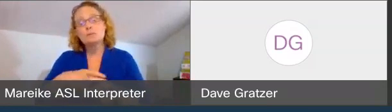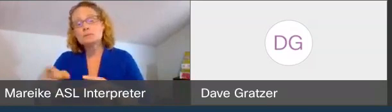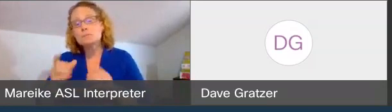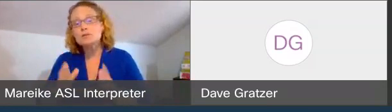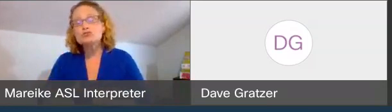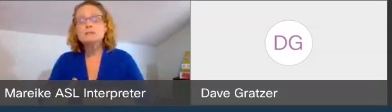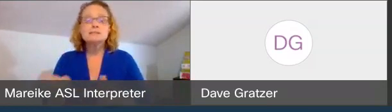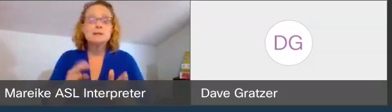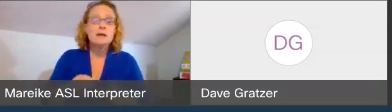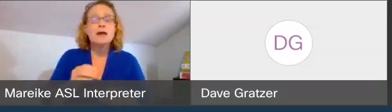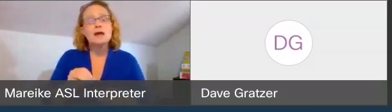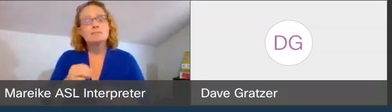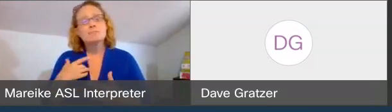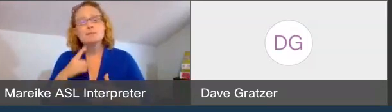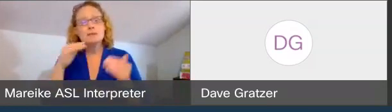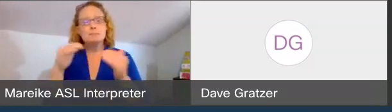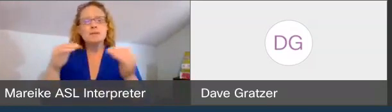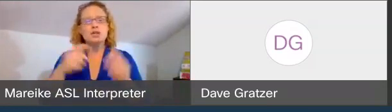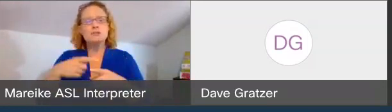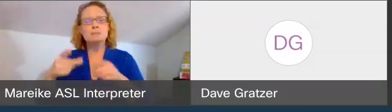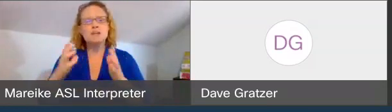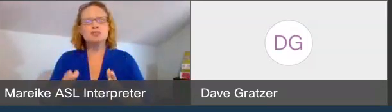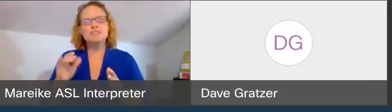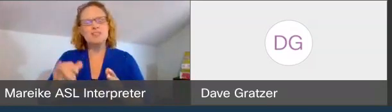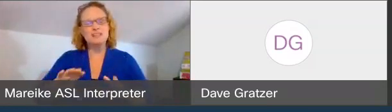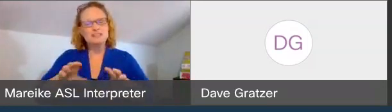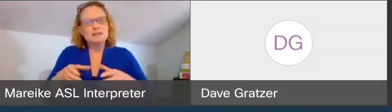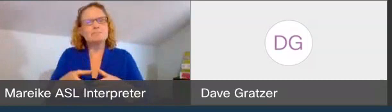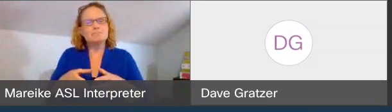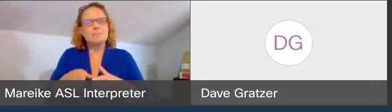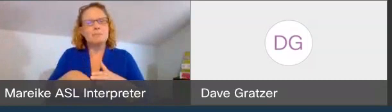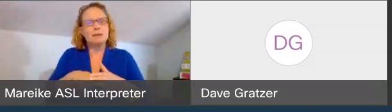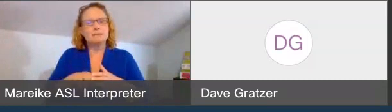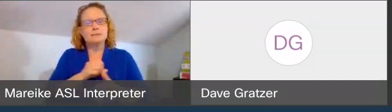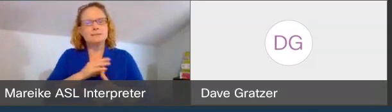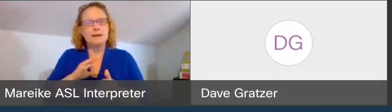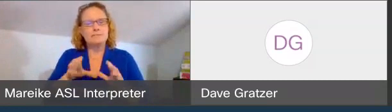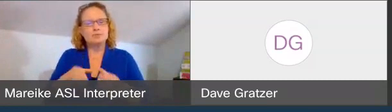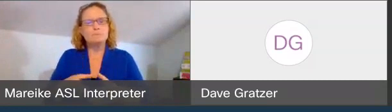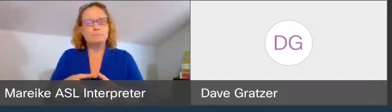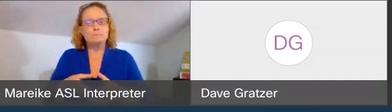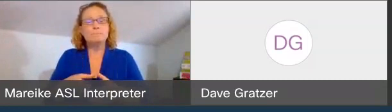and usually a peer specialist. So that's kind of the core staffing and what FACT ads is a second